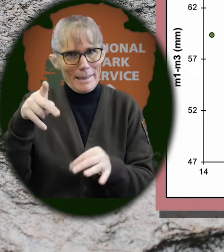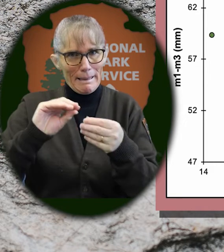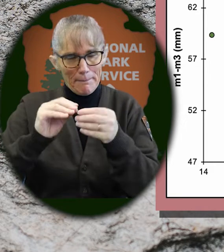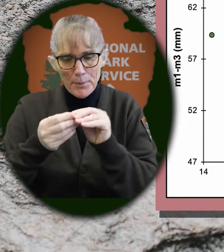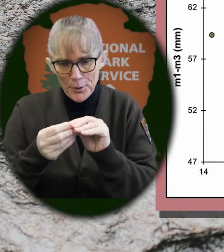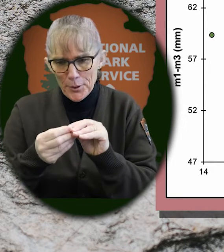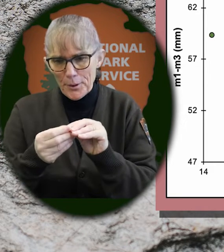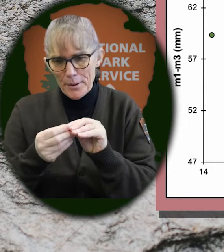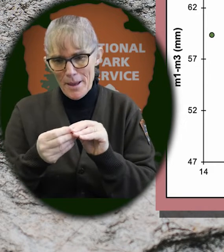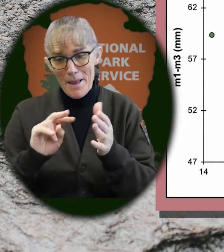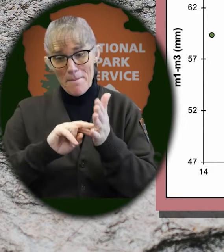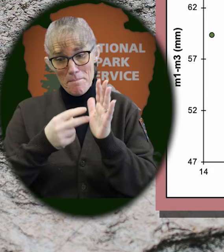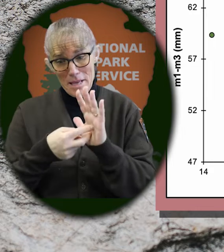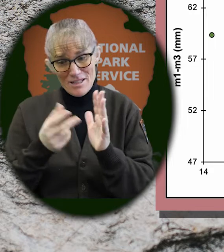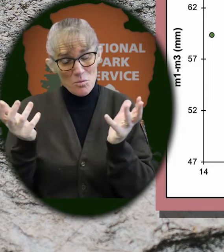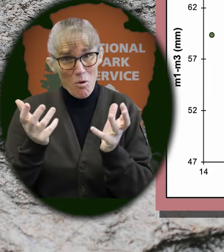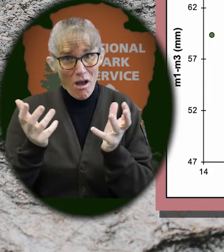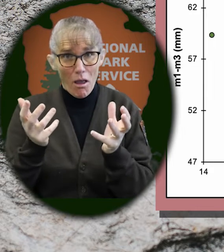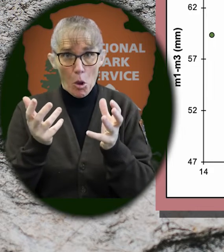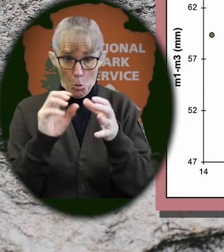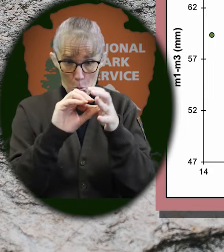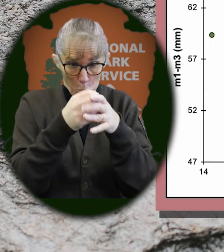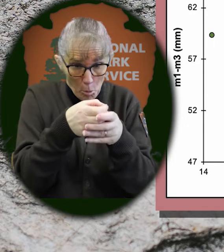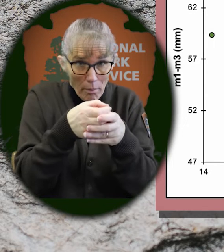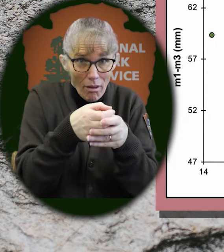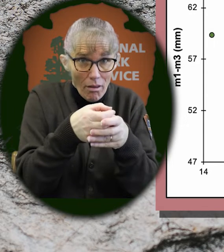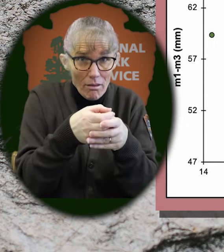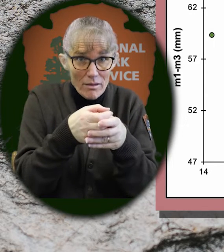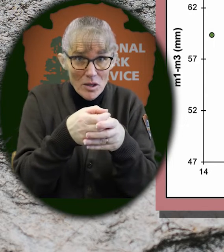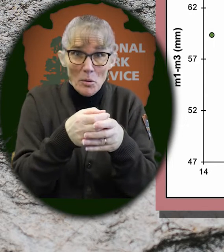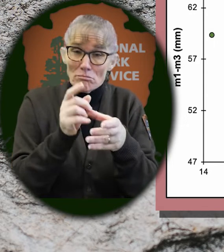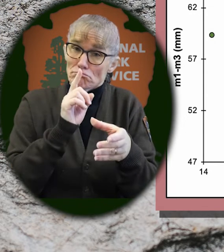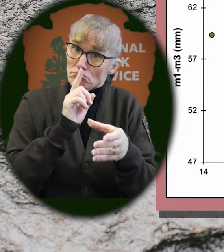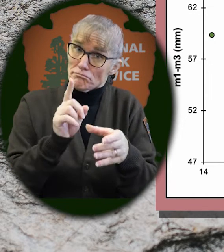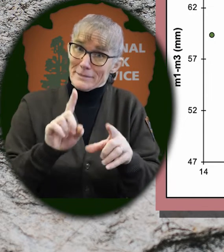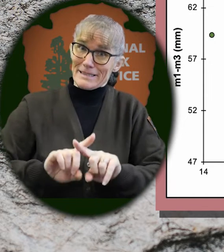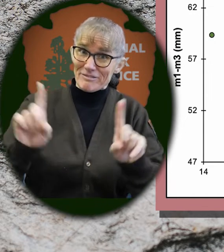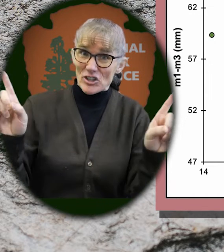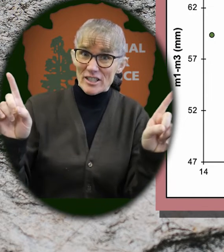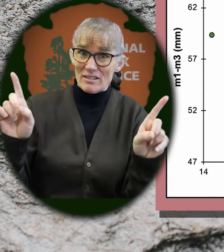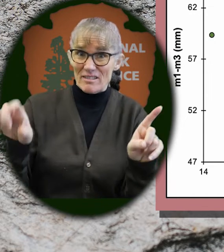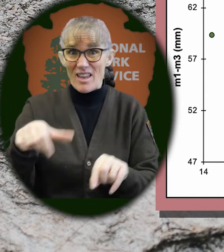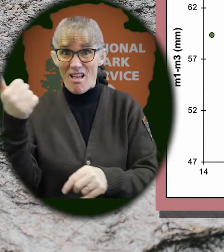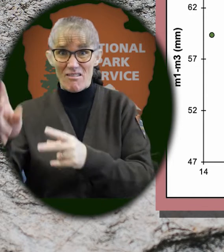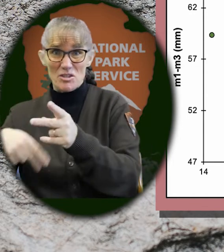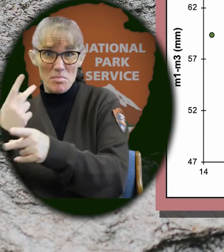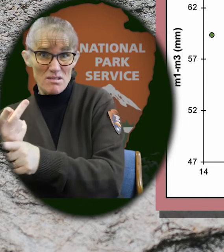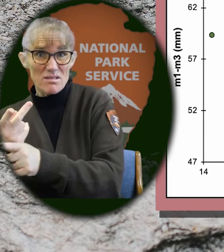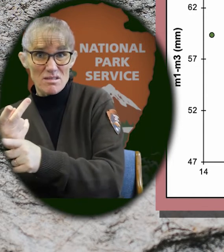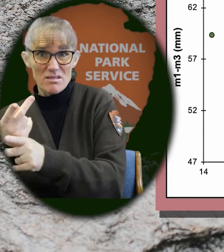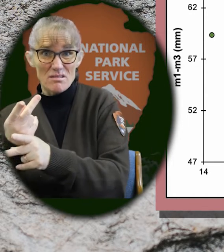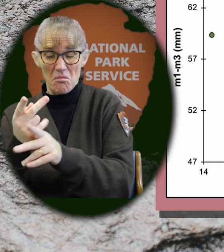which means there could be a group in here that is significantly different uh than another, another species.